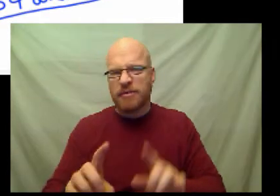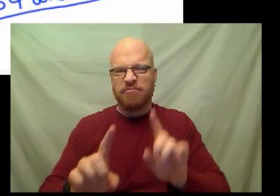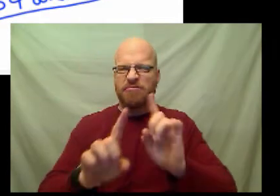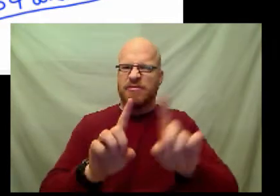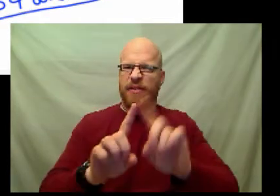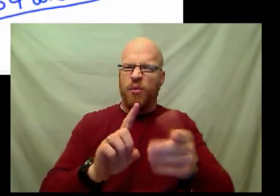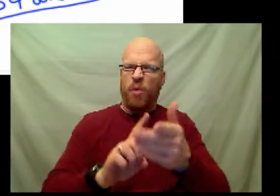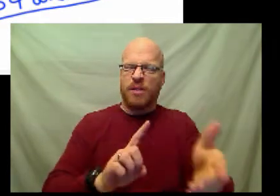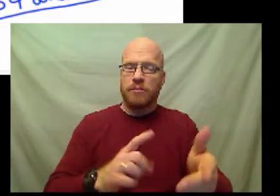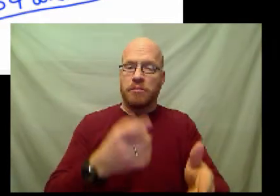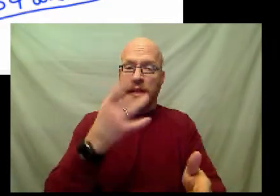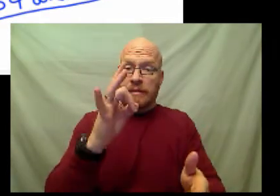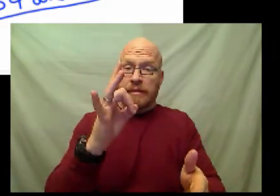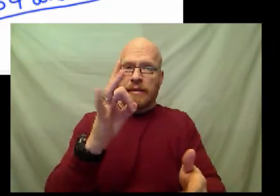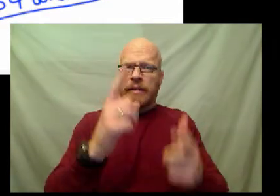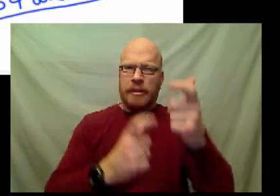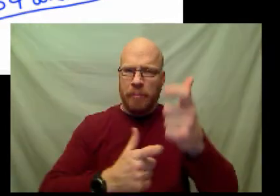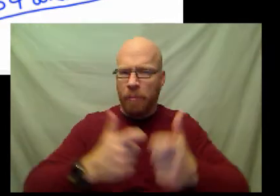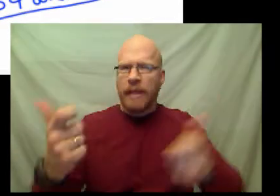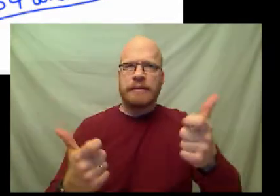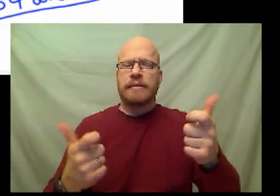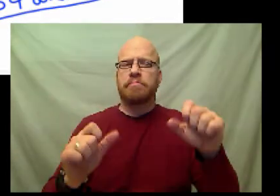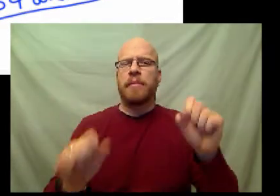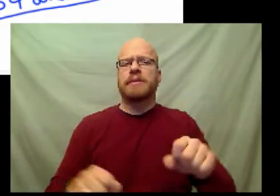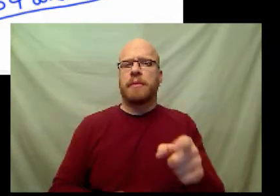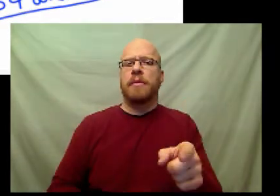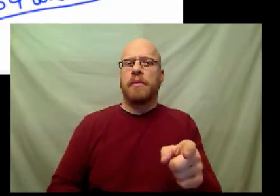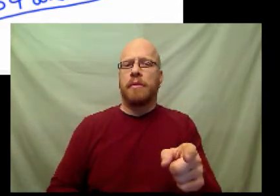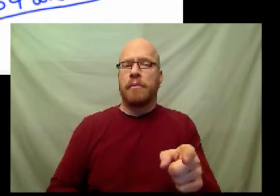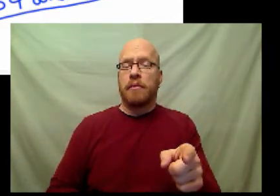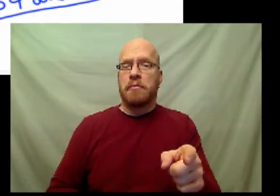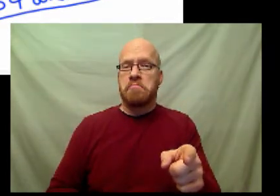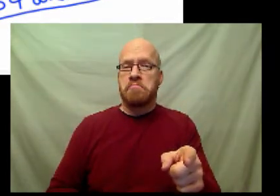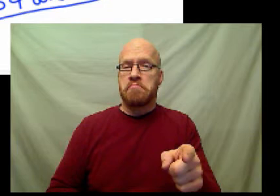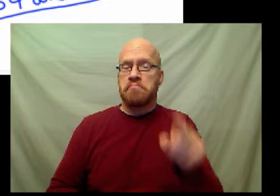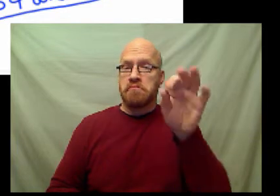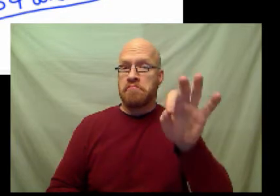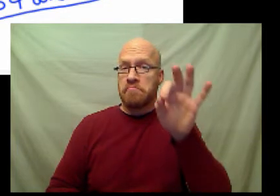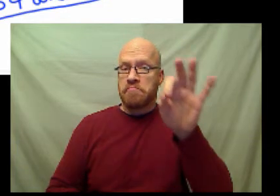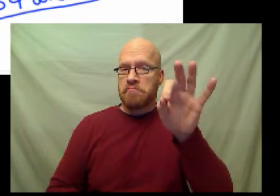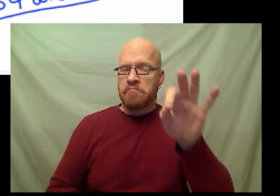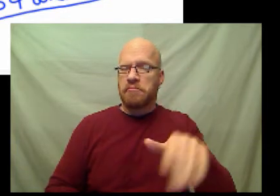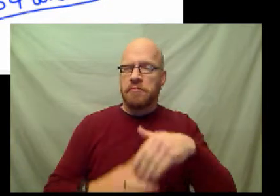Those will work, but 18 is the largest. Okay? Now here's our next example.